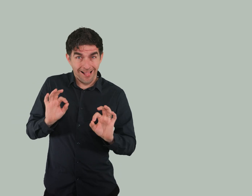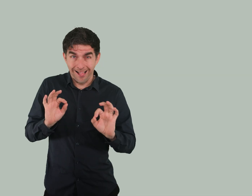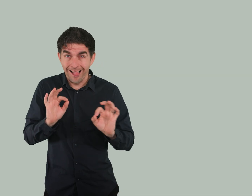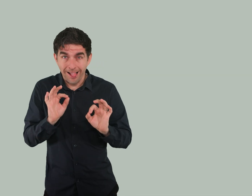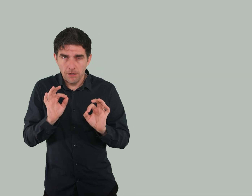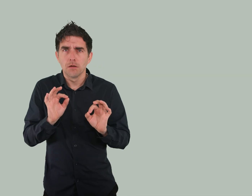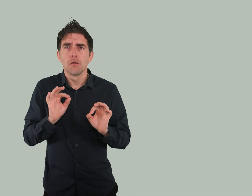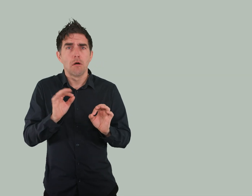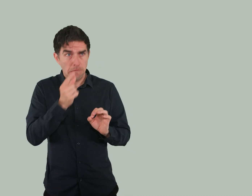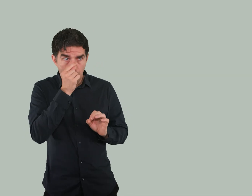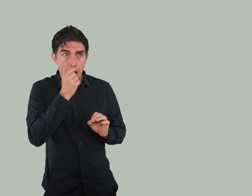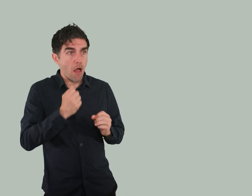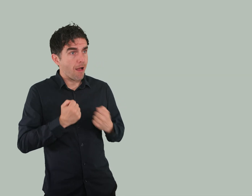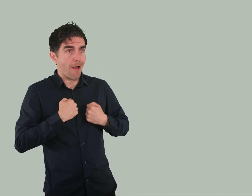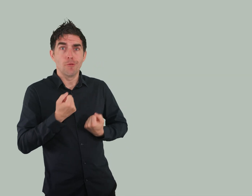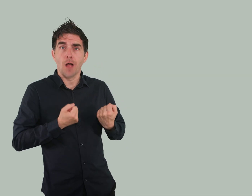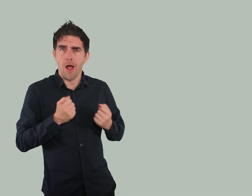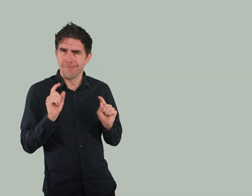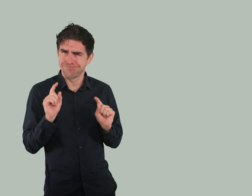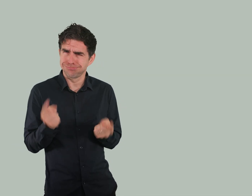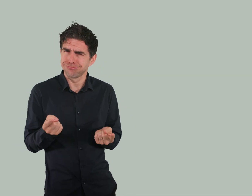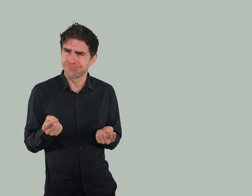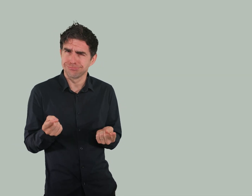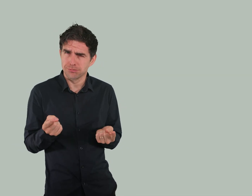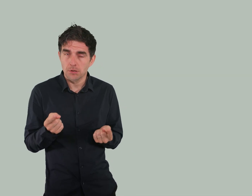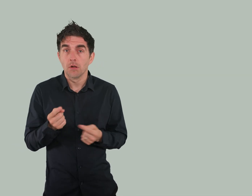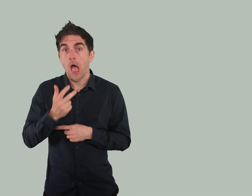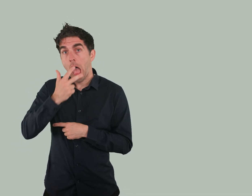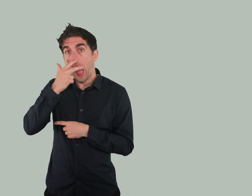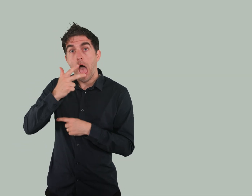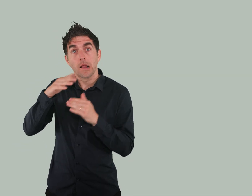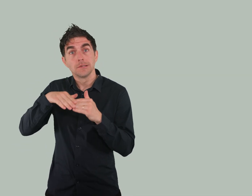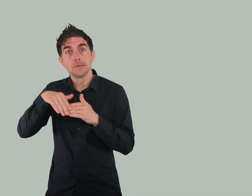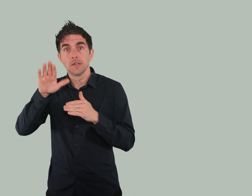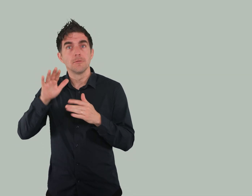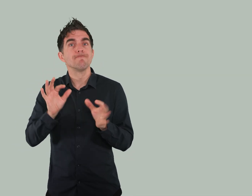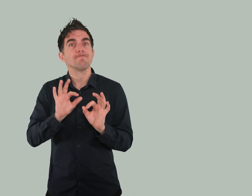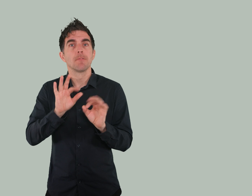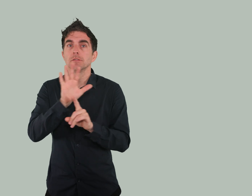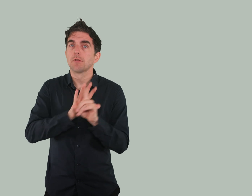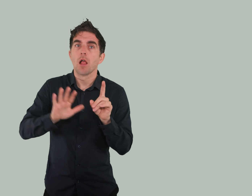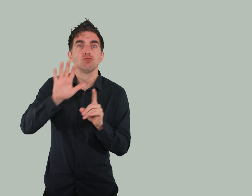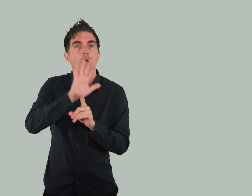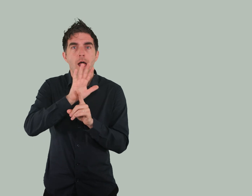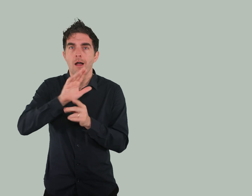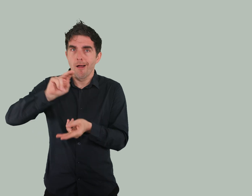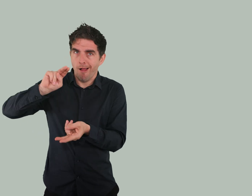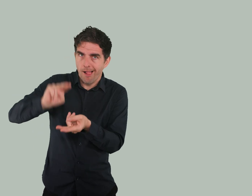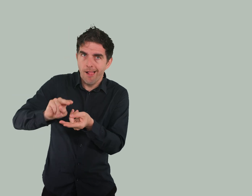car ownership is out of reach. After 18, there is no national concessionary travel entitlement